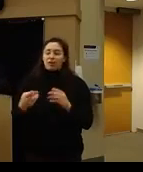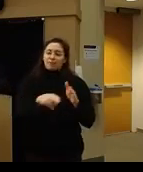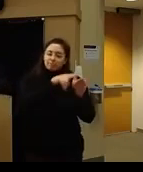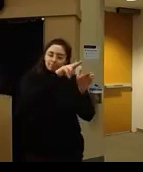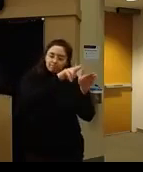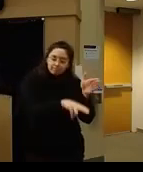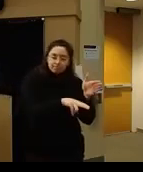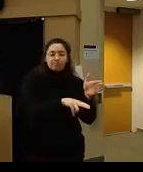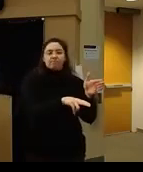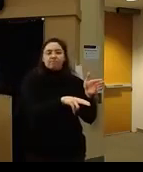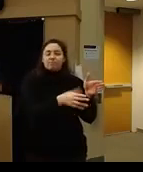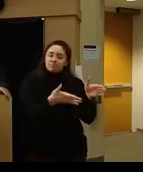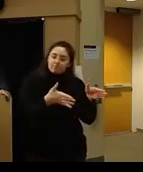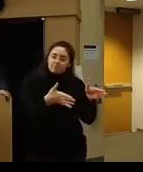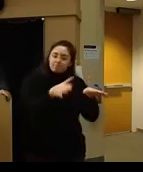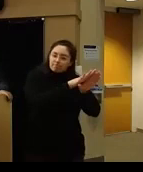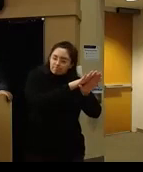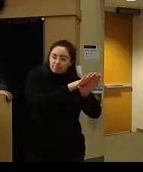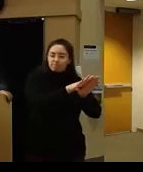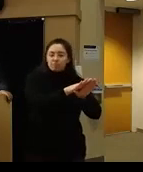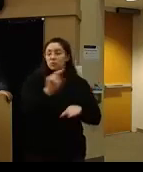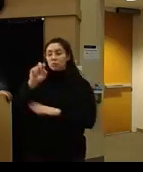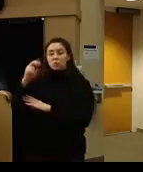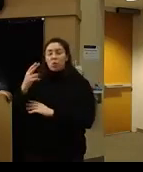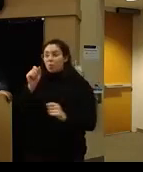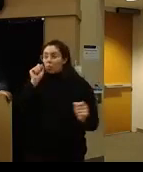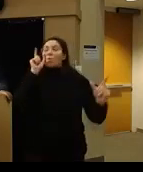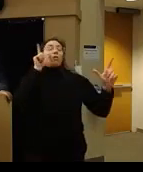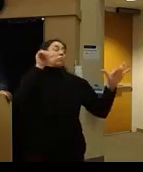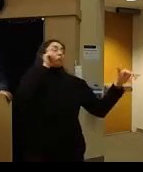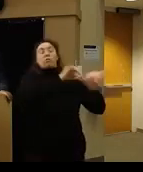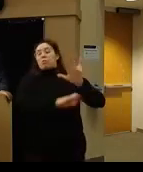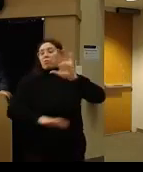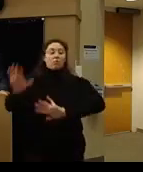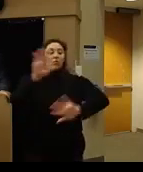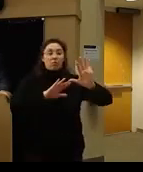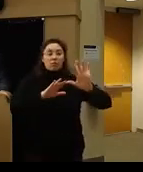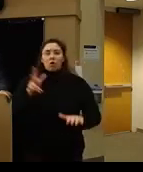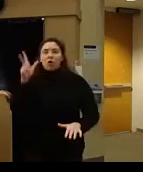uh to hide his nakedness now when Noah woke up from his drunkenness he heard what ham had done